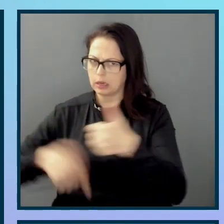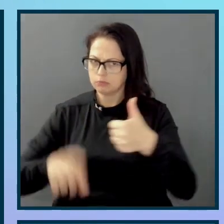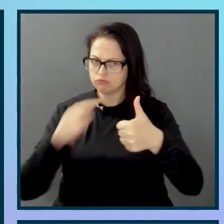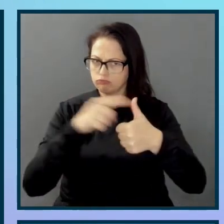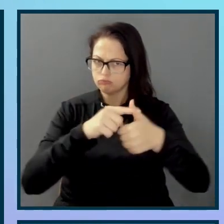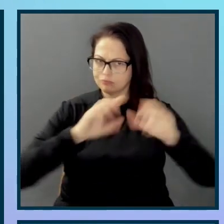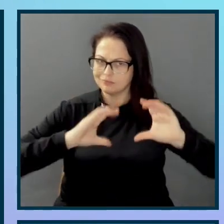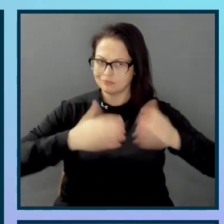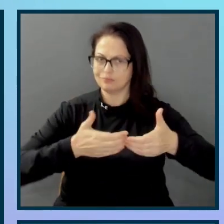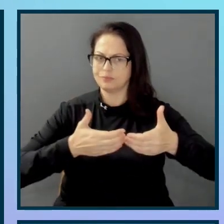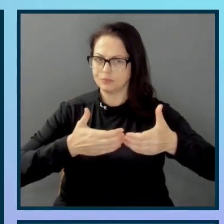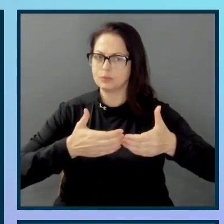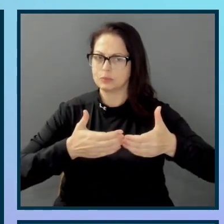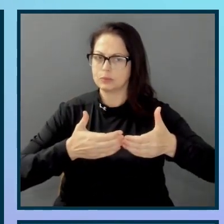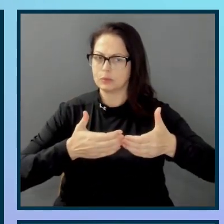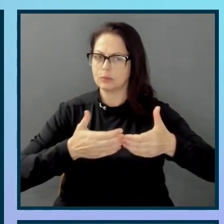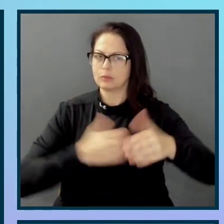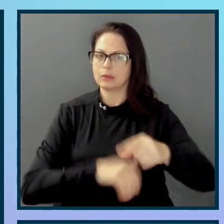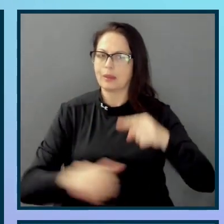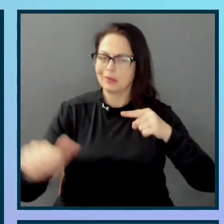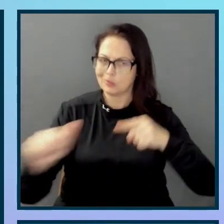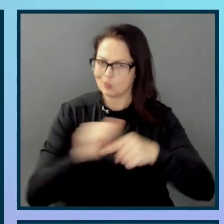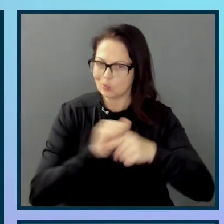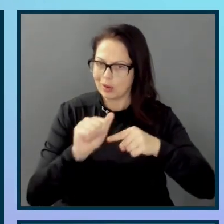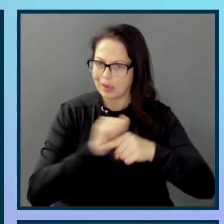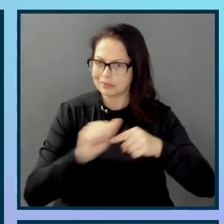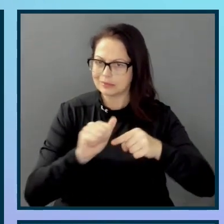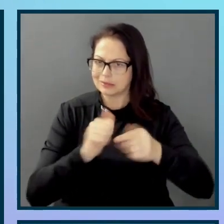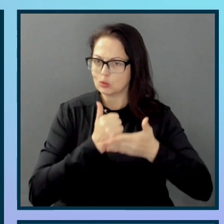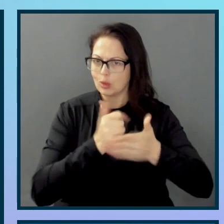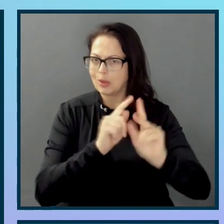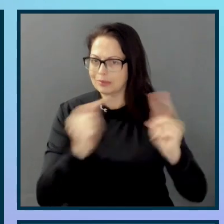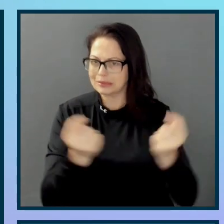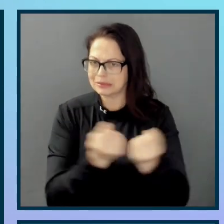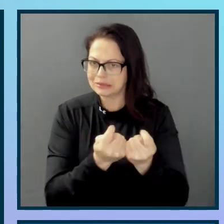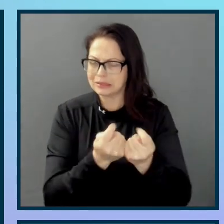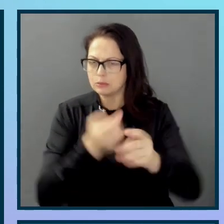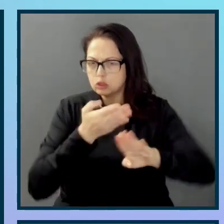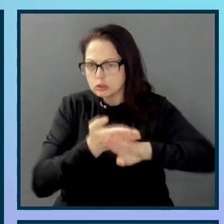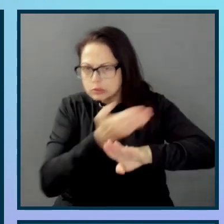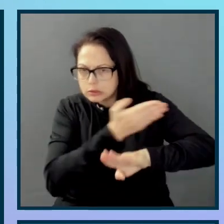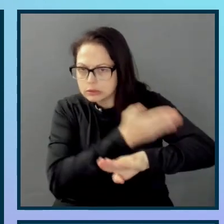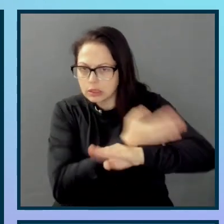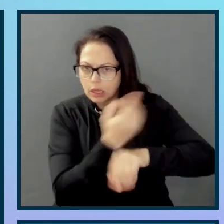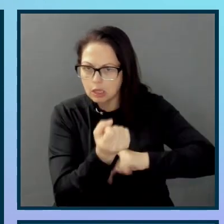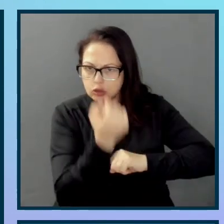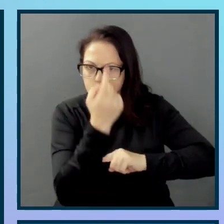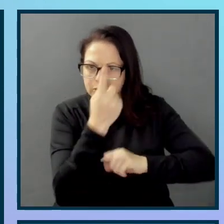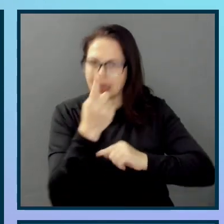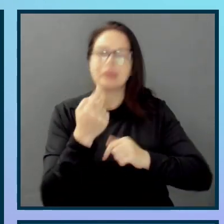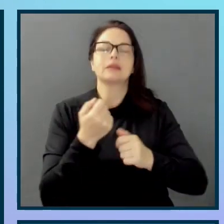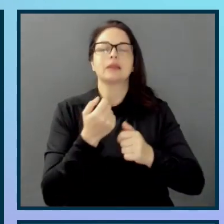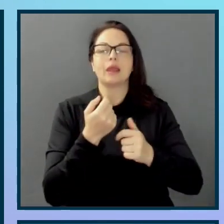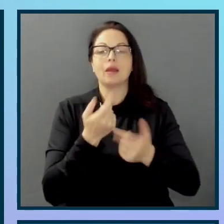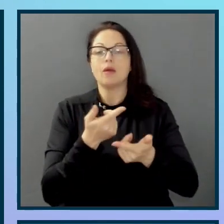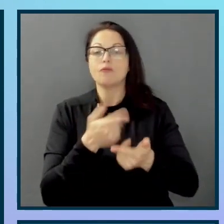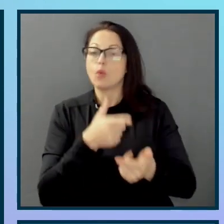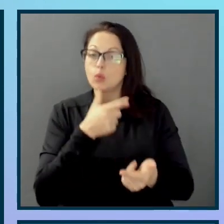that helps the team to improve their understanding, increase their understanding with people's disabilities, so that they can use this in designing solutions.